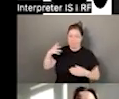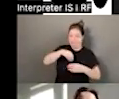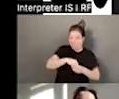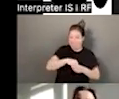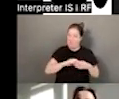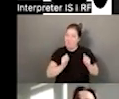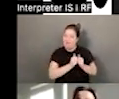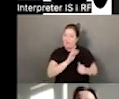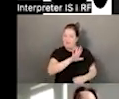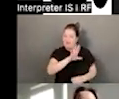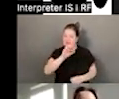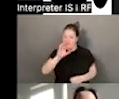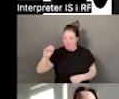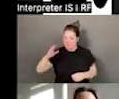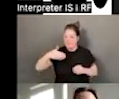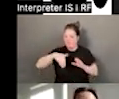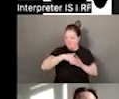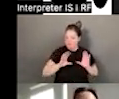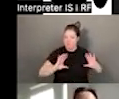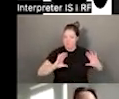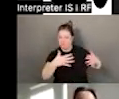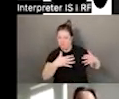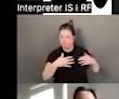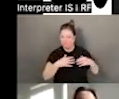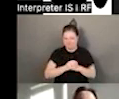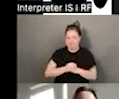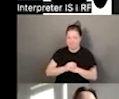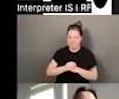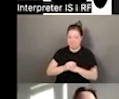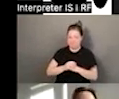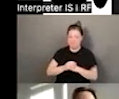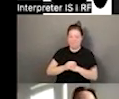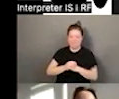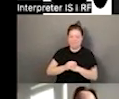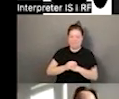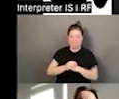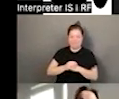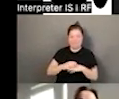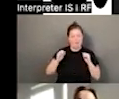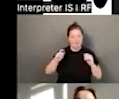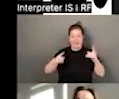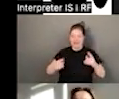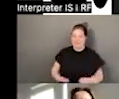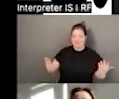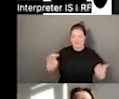So we kind of continue the collaboration there. Enough about us. Why do we do research?